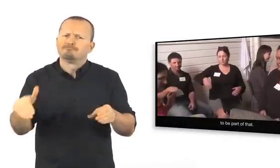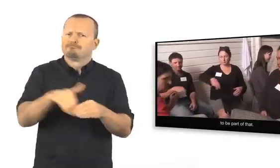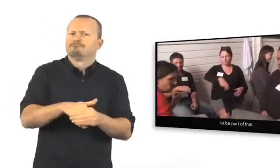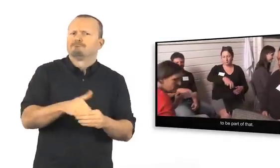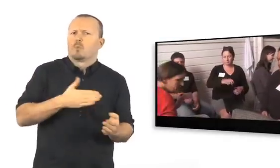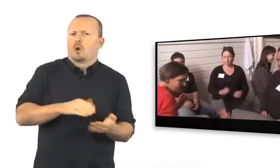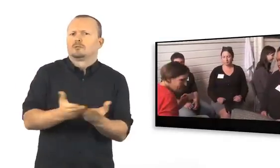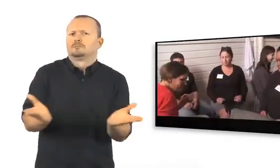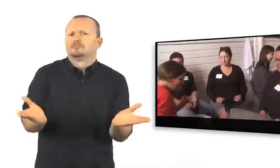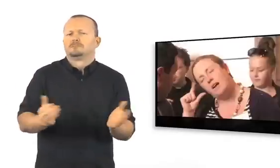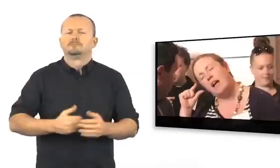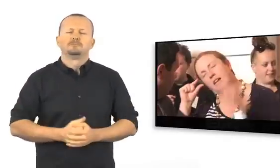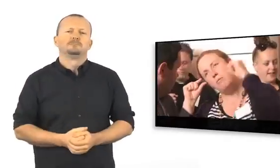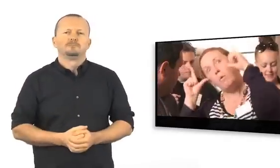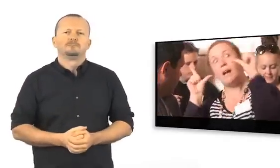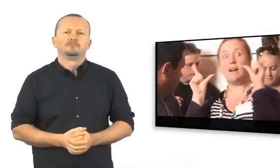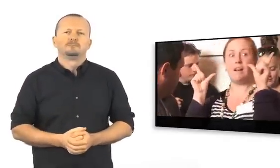to be part of that.